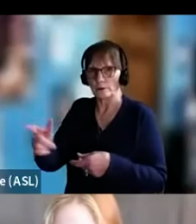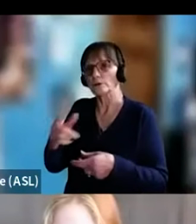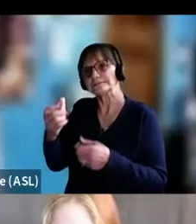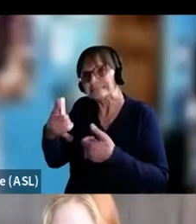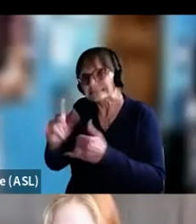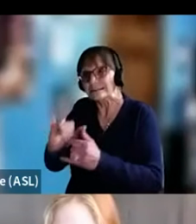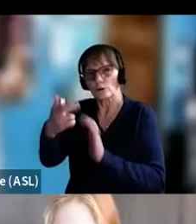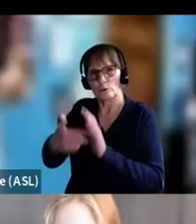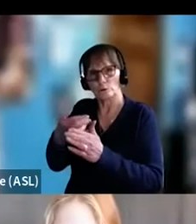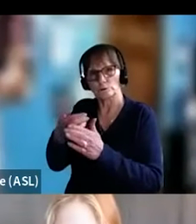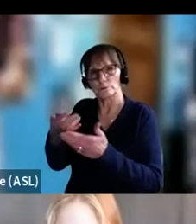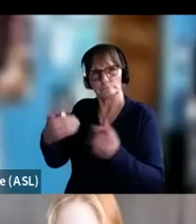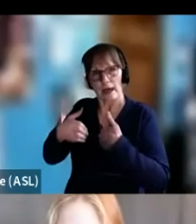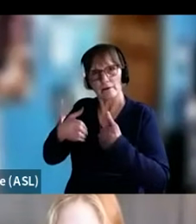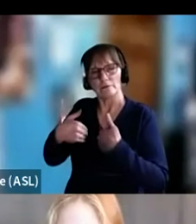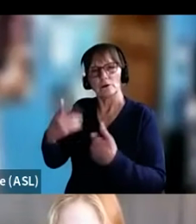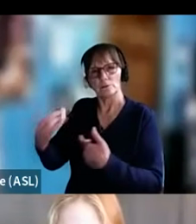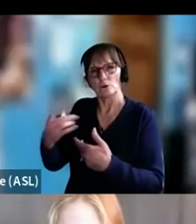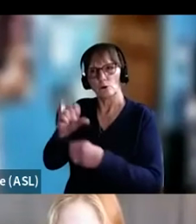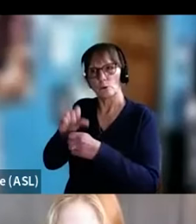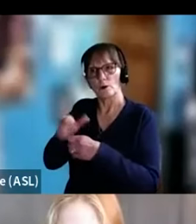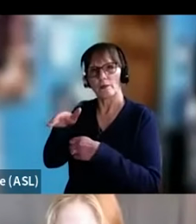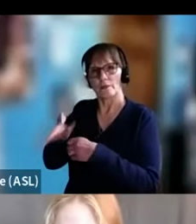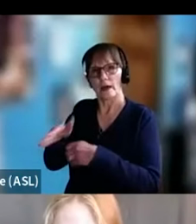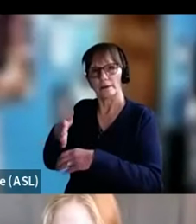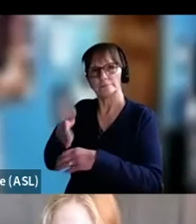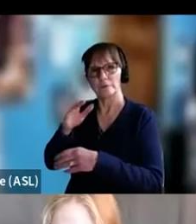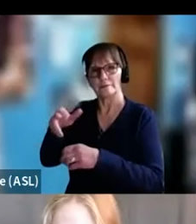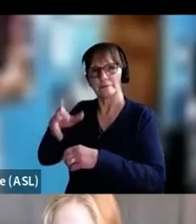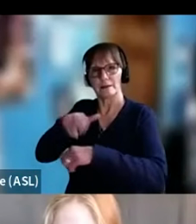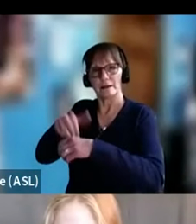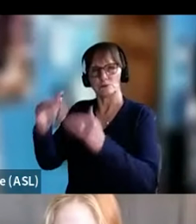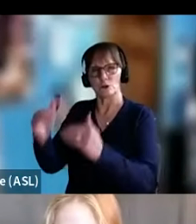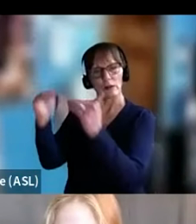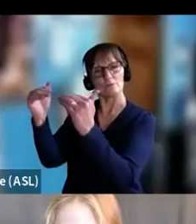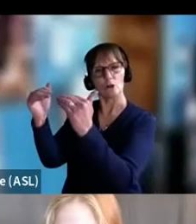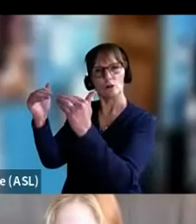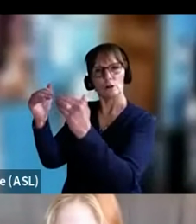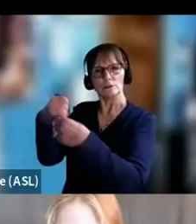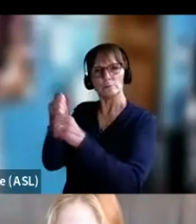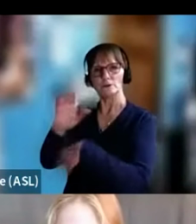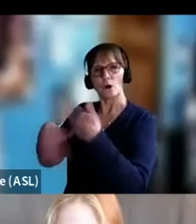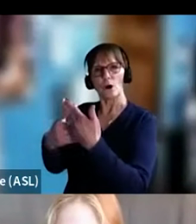And so we are gonna be jointly working on that kind of at the national level to make sure that all the area agencies on aging